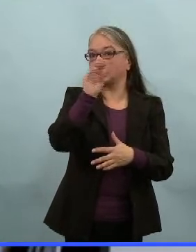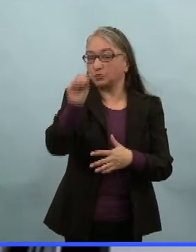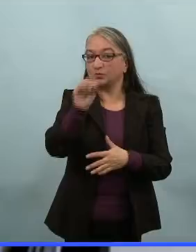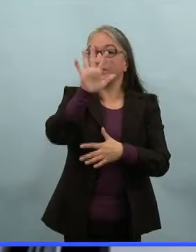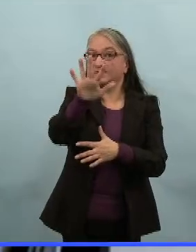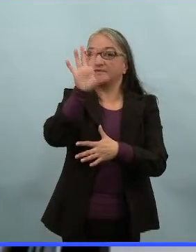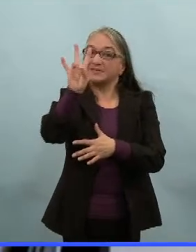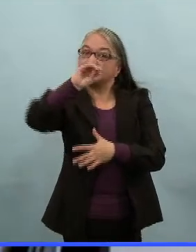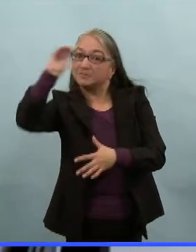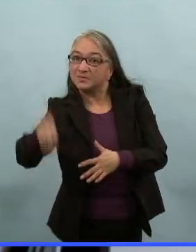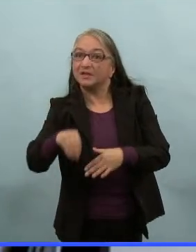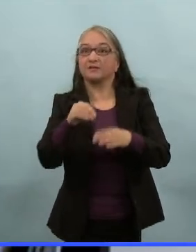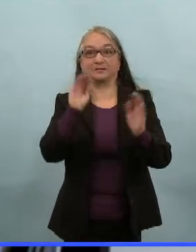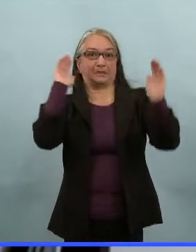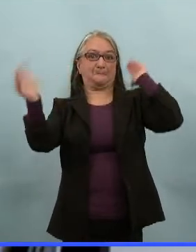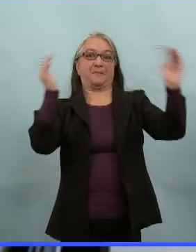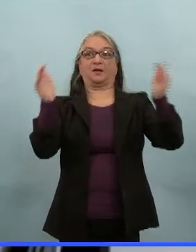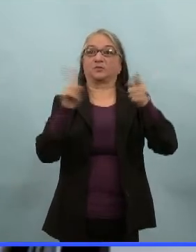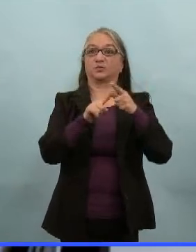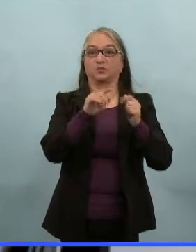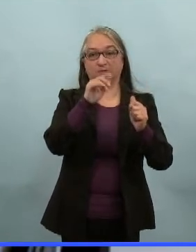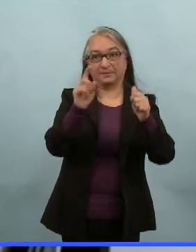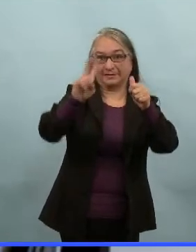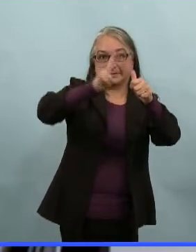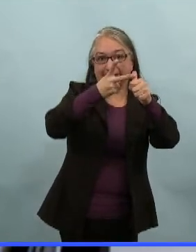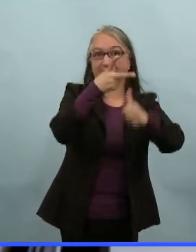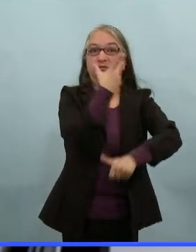england also looked at the effectiveness of the booster against omocron